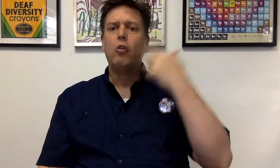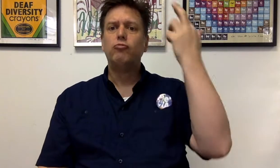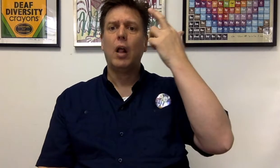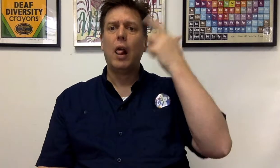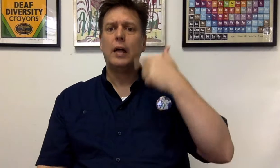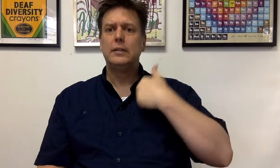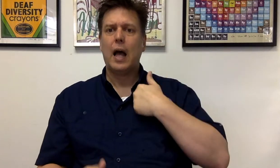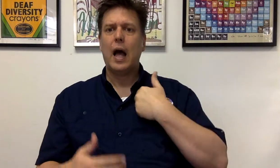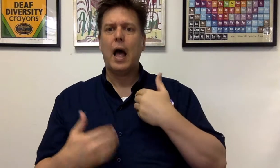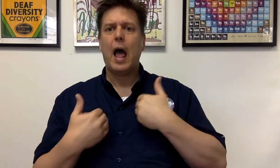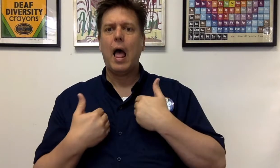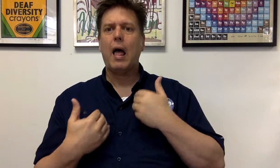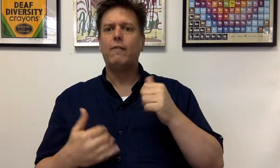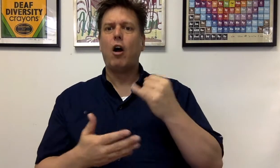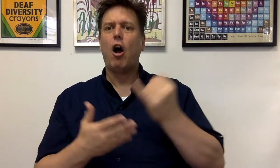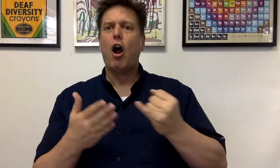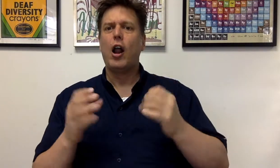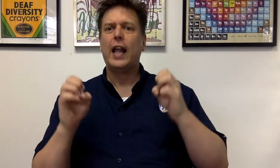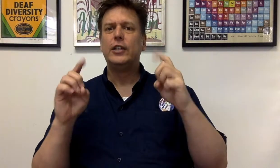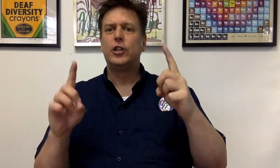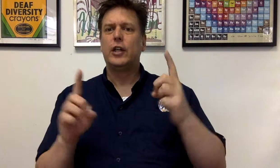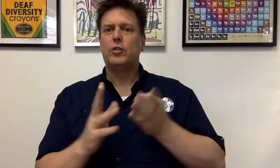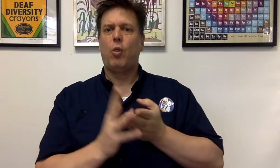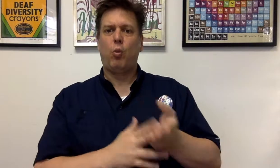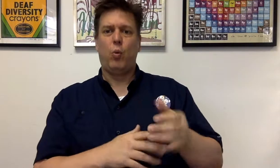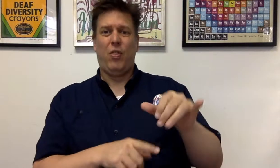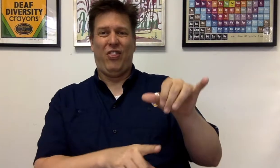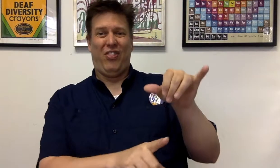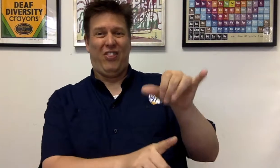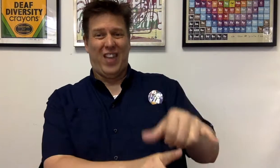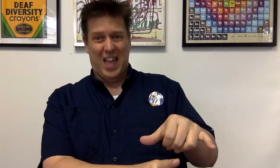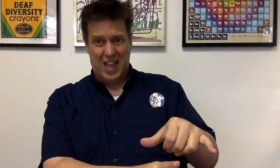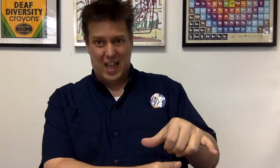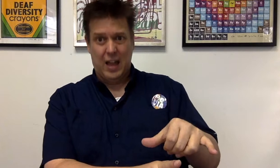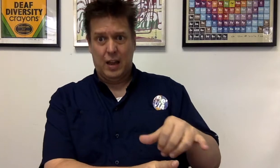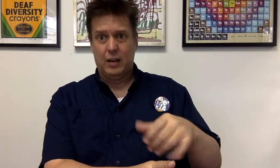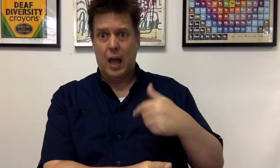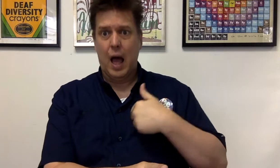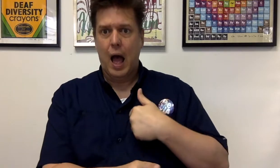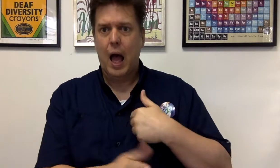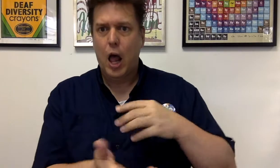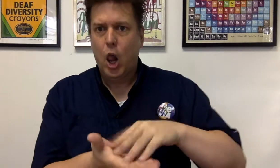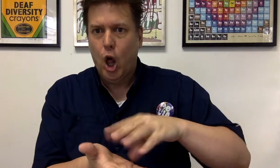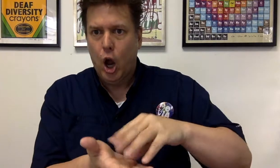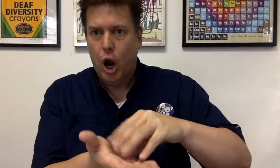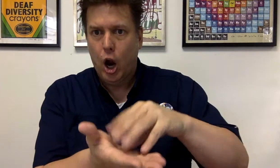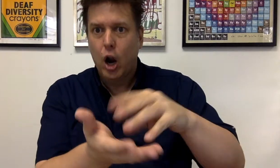1990 and I realized over time that I had an art education through this experience.